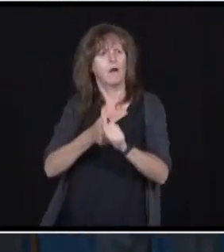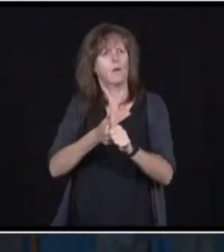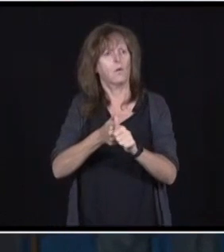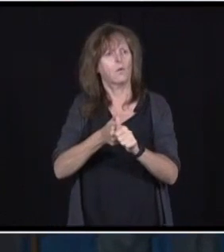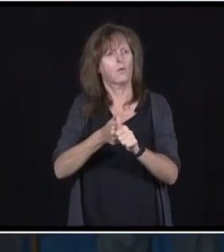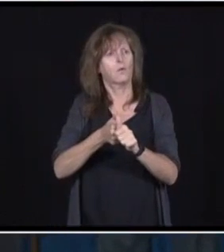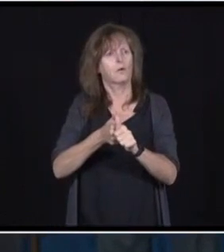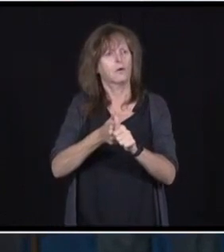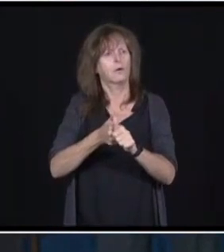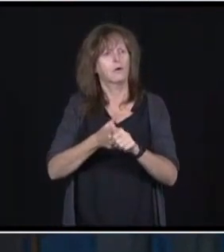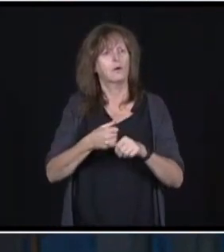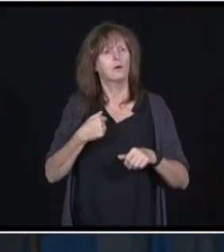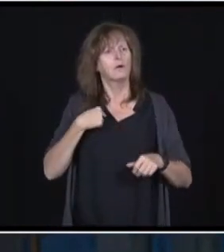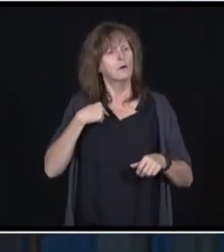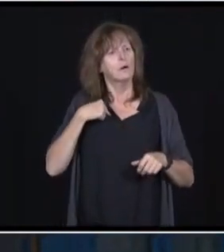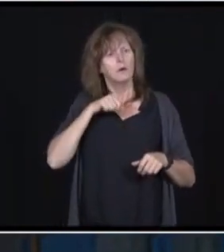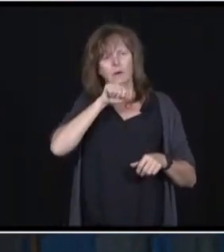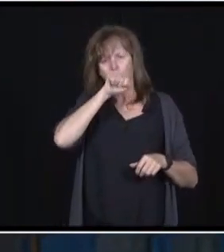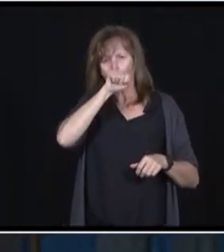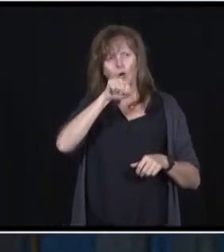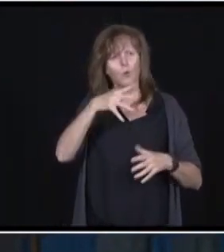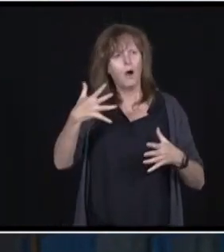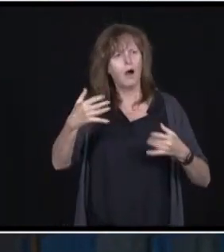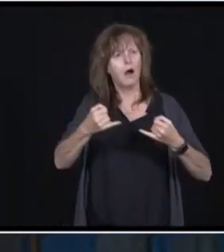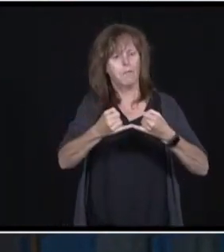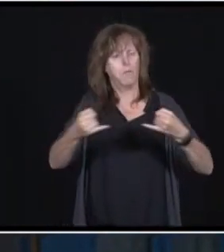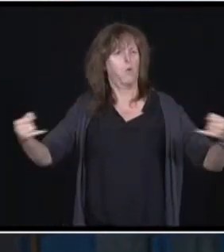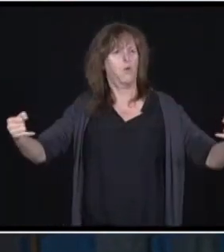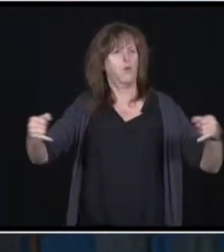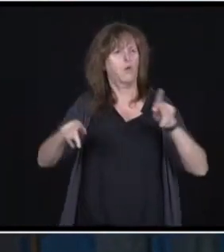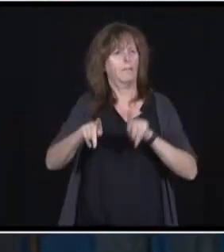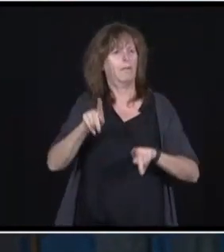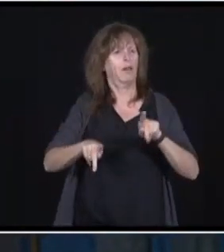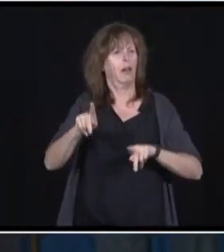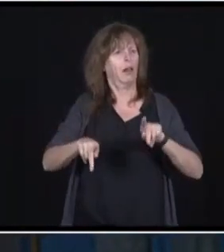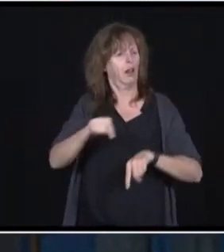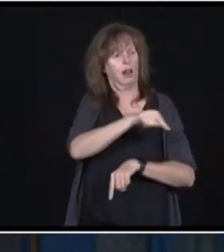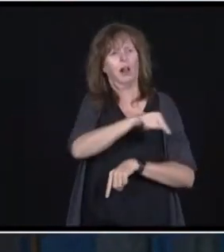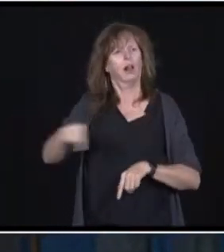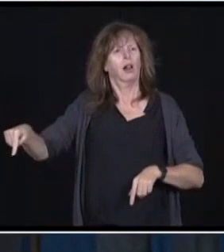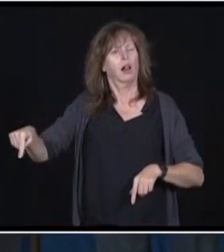I don't care if you $0.50 or $10 billion, it does not make a difference.